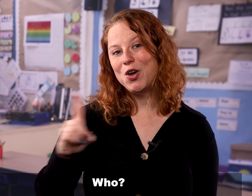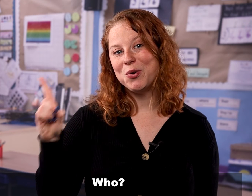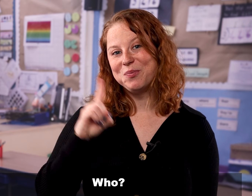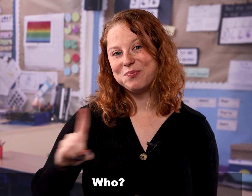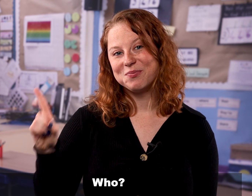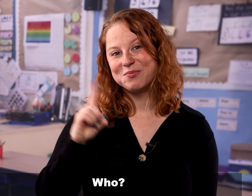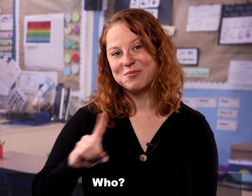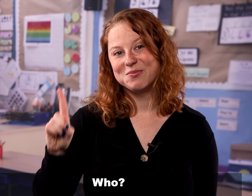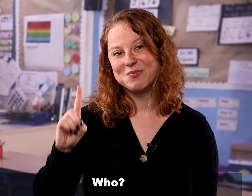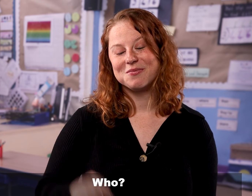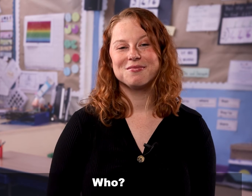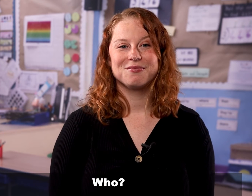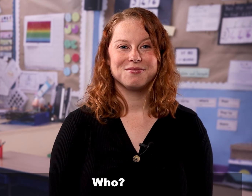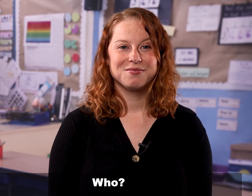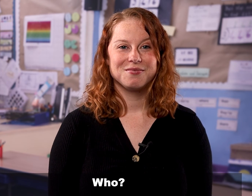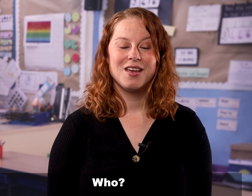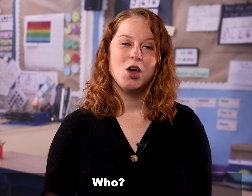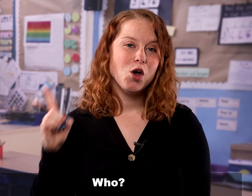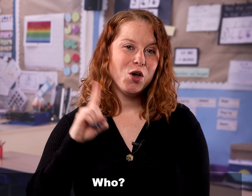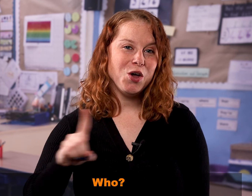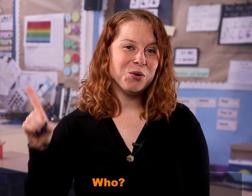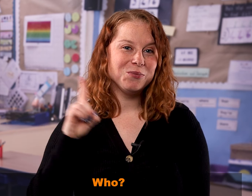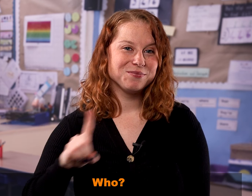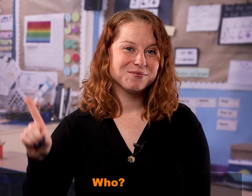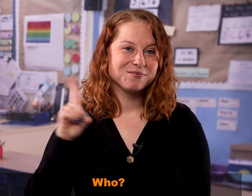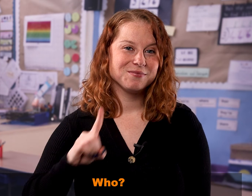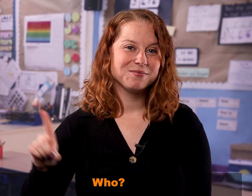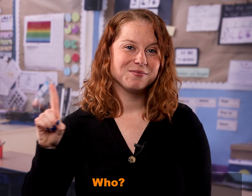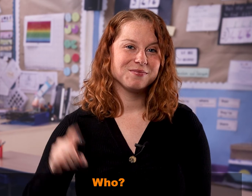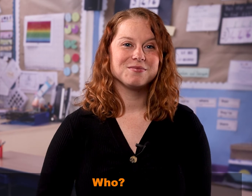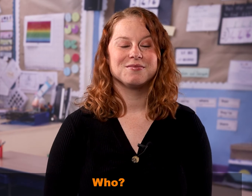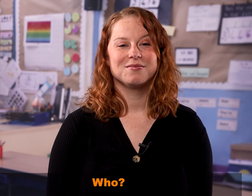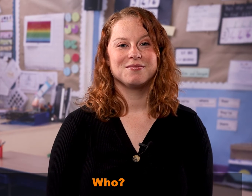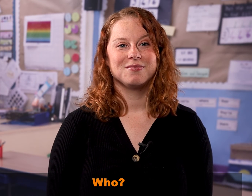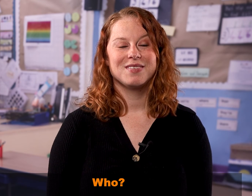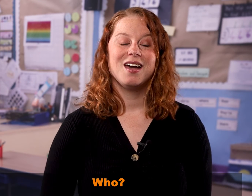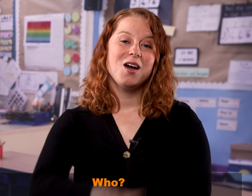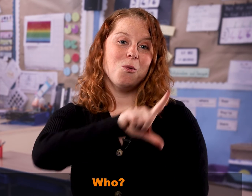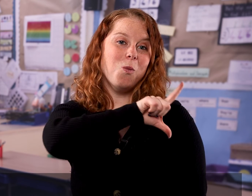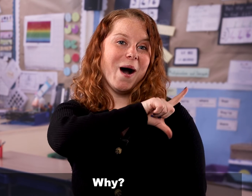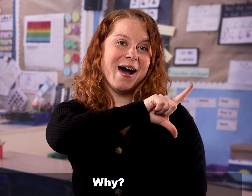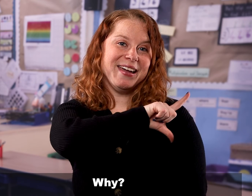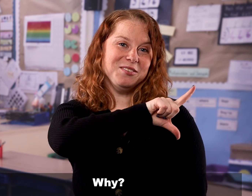Why Why